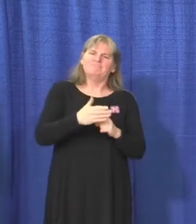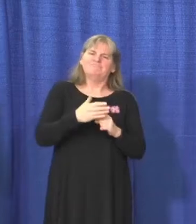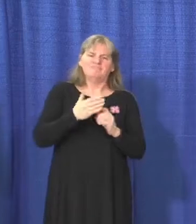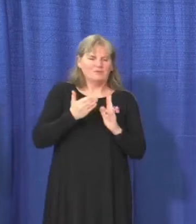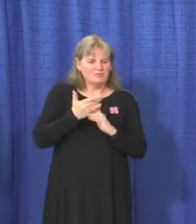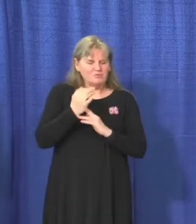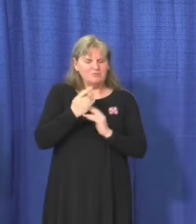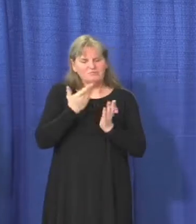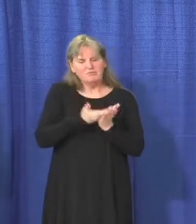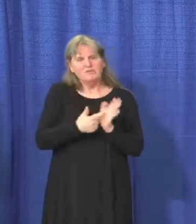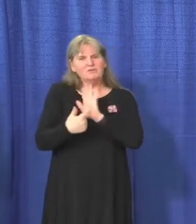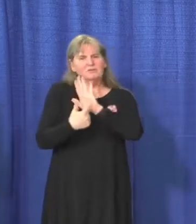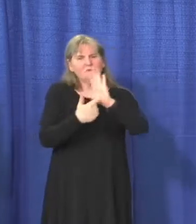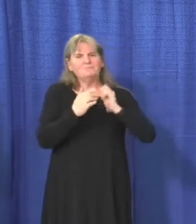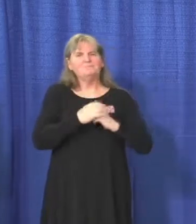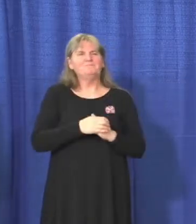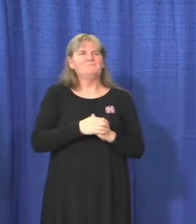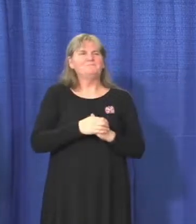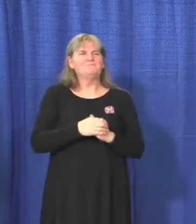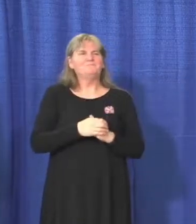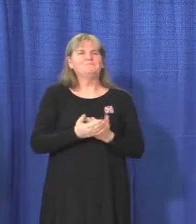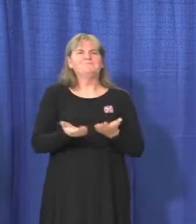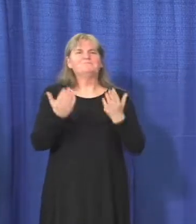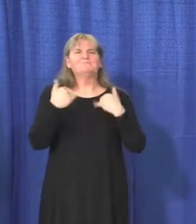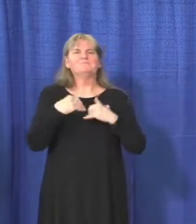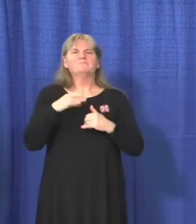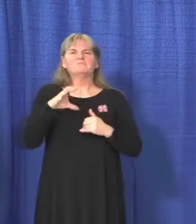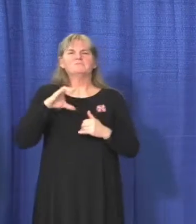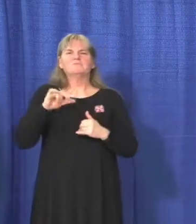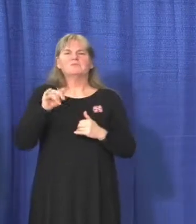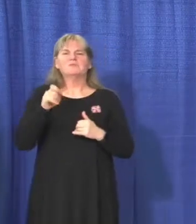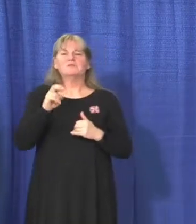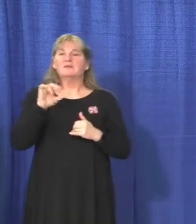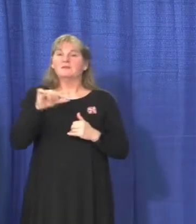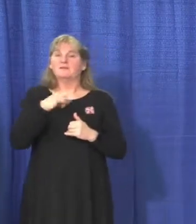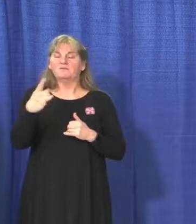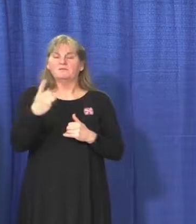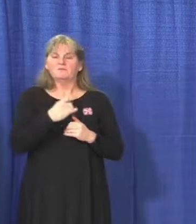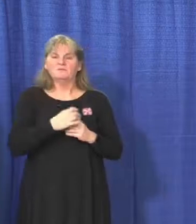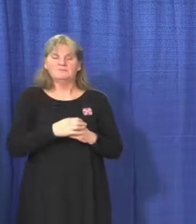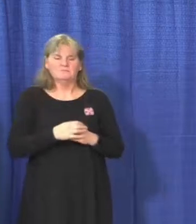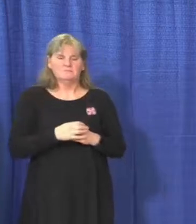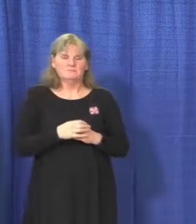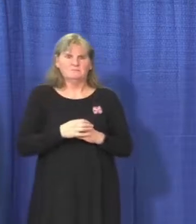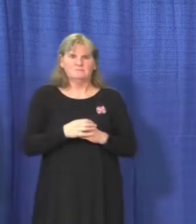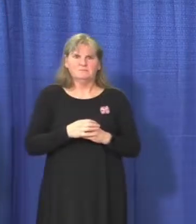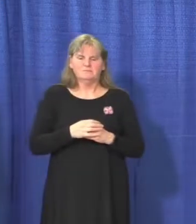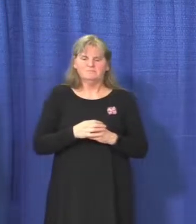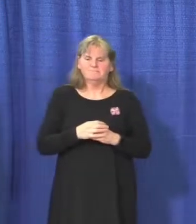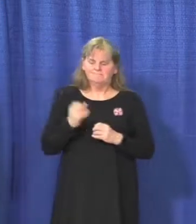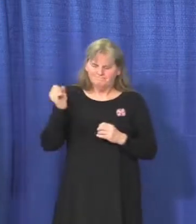Do you have a follow-up? I do.